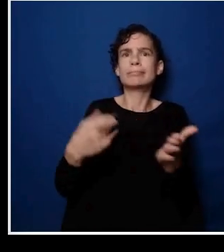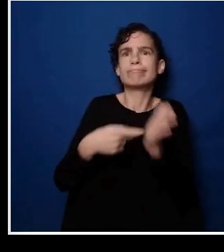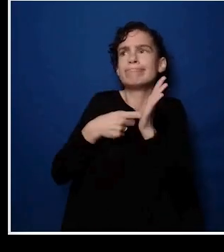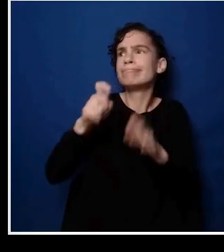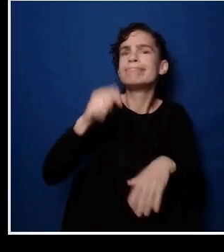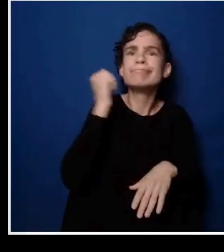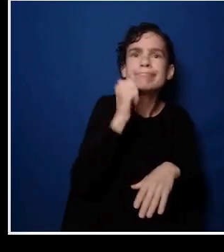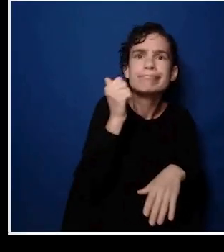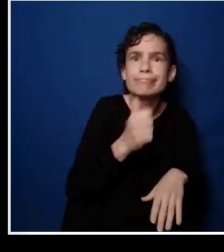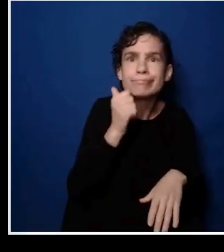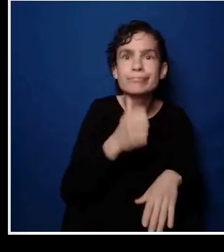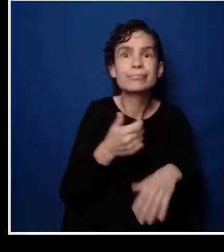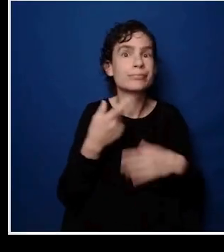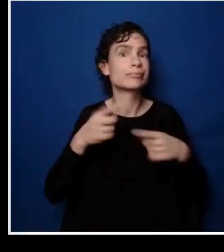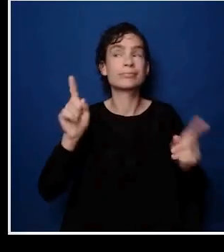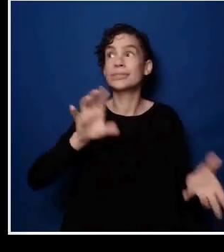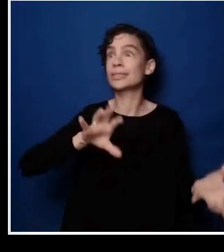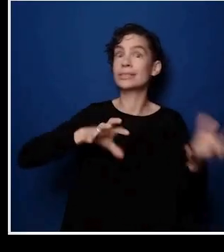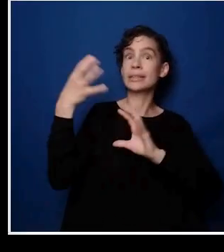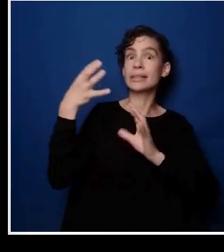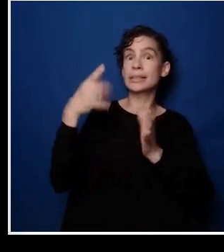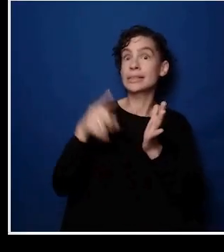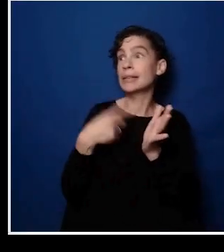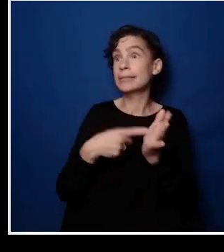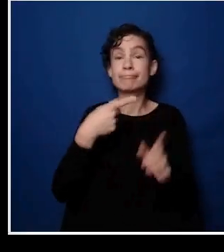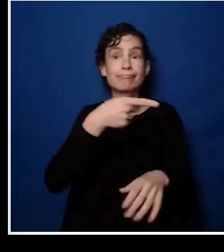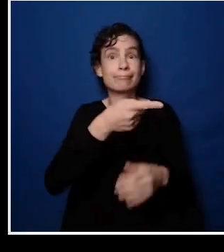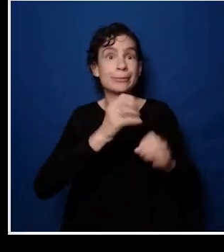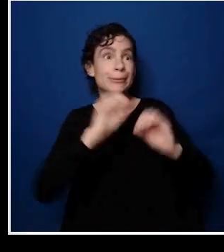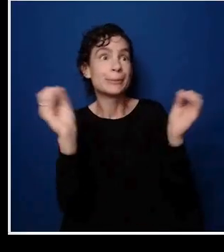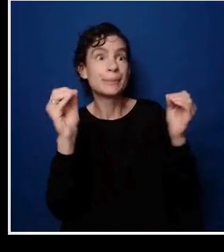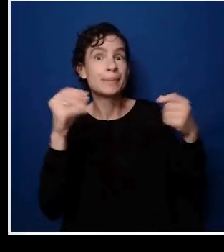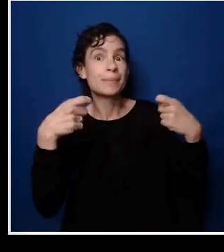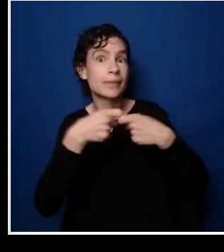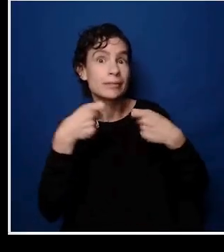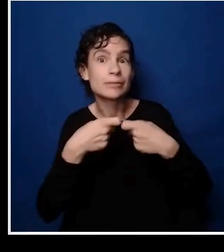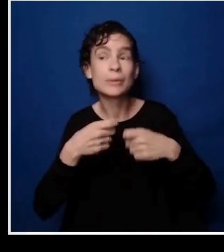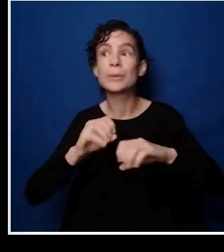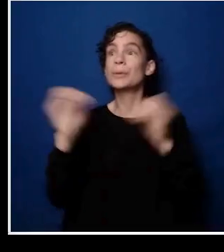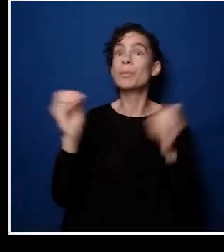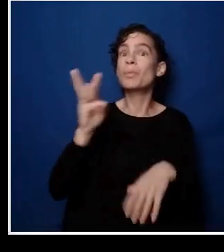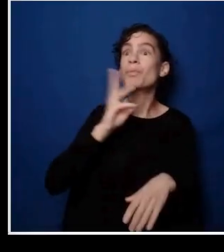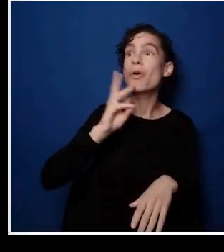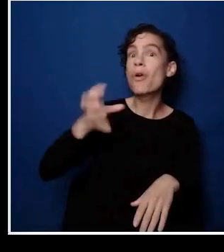electricity and running water are not a given. For example, shower chairs for bathing